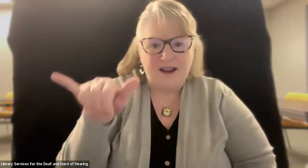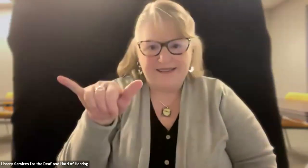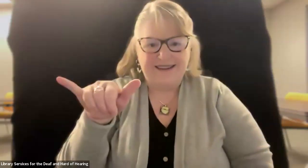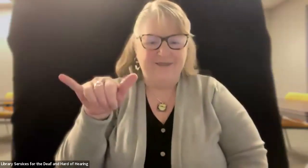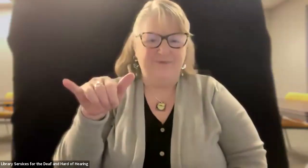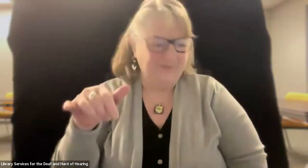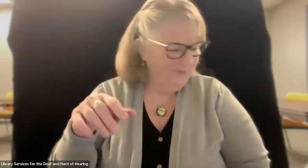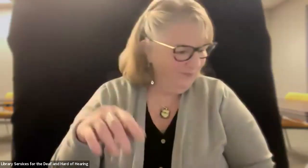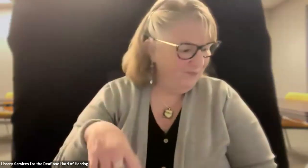[interpreter for Brenda] Thank you, Tracy.